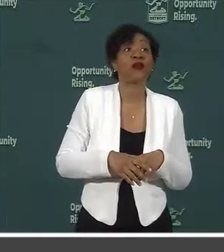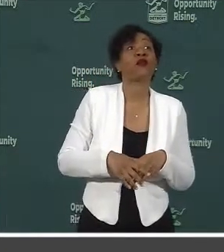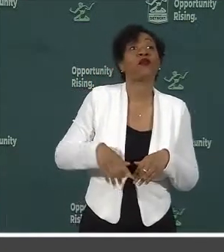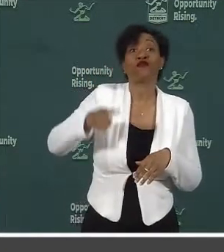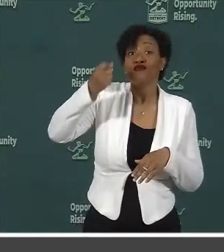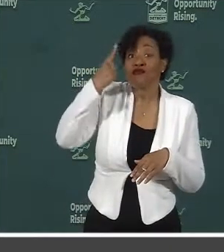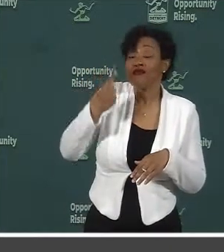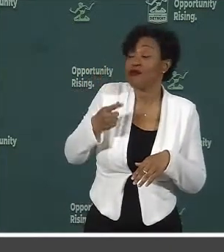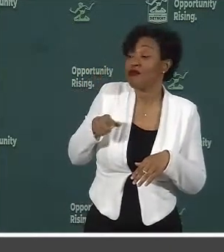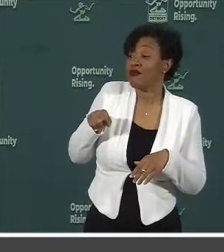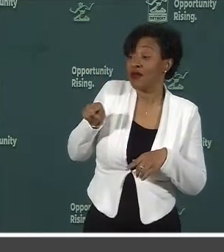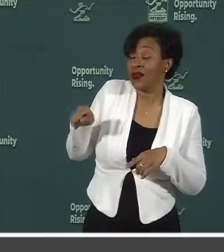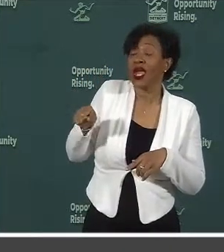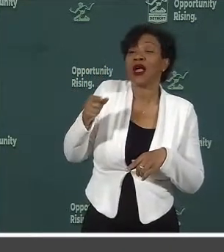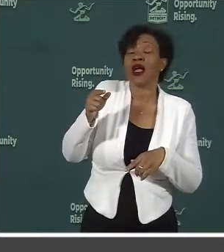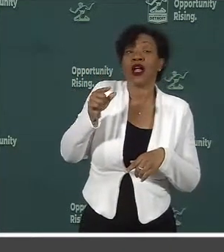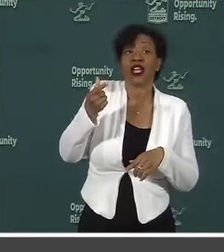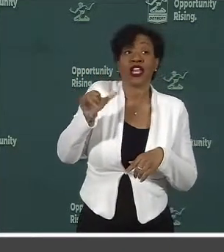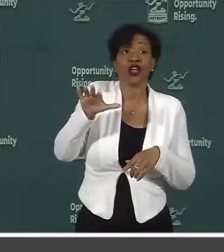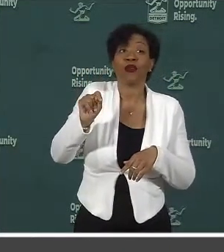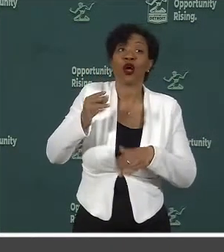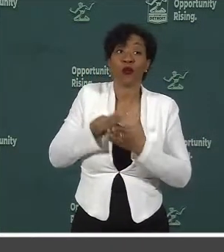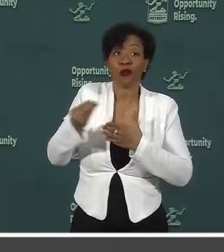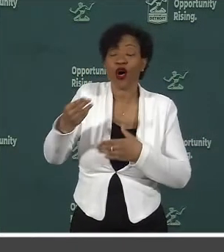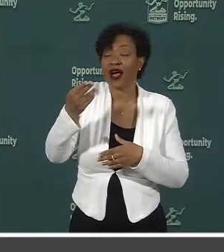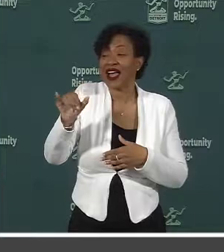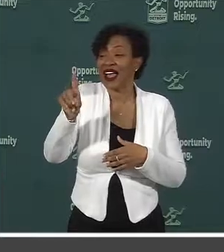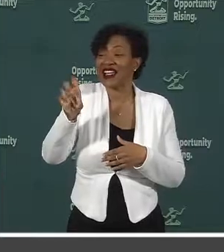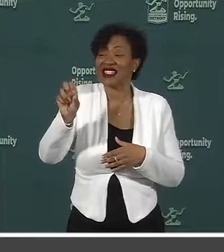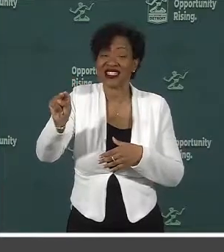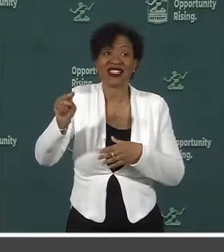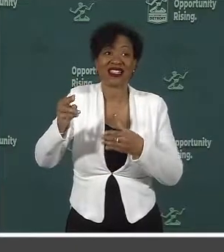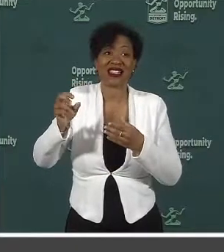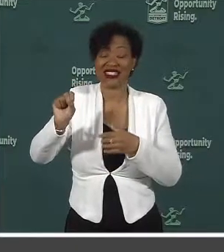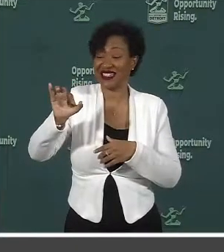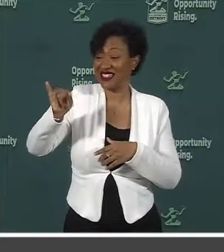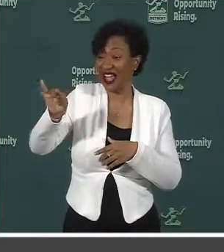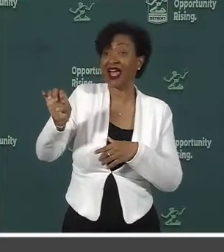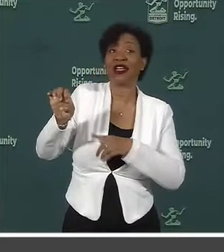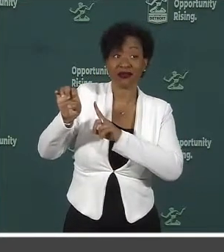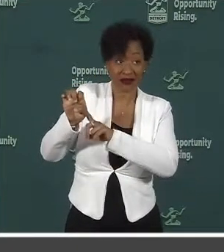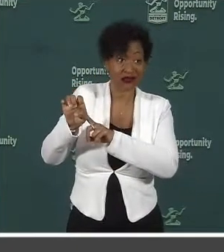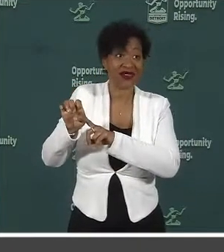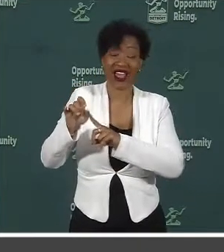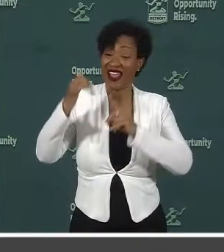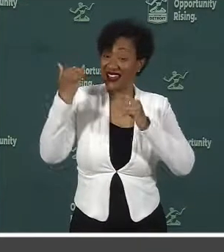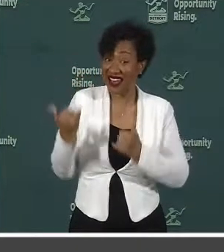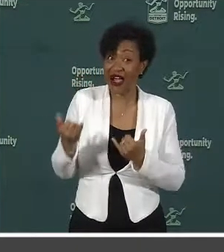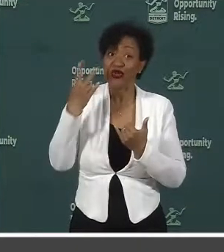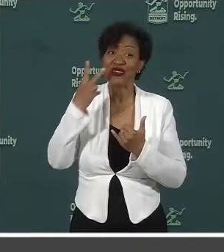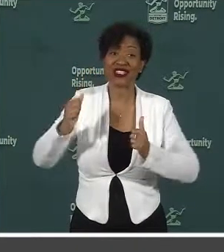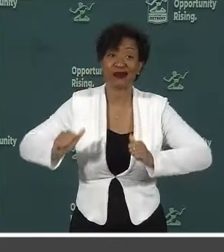HUDSON SITE BUT HE IS NOTHING IF NOT TENACIOUS AND NOW WE HAVE LIFE RISING OUT OF THE GROUND AND IN TWENTY TWENTY